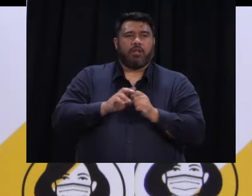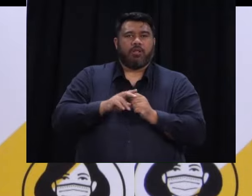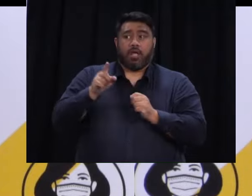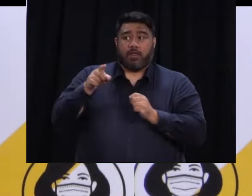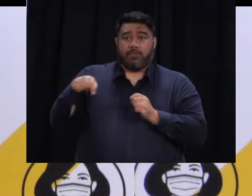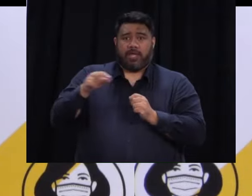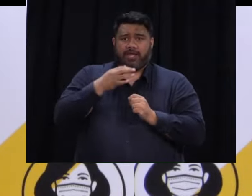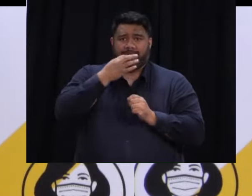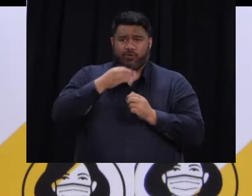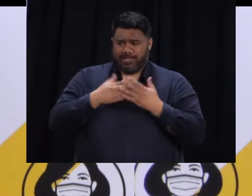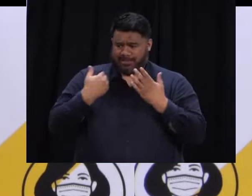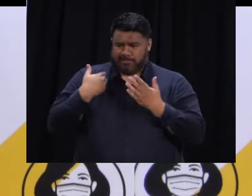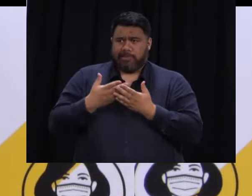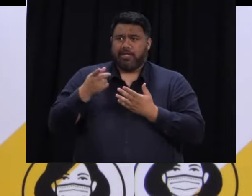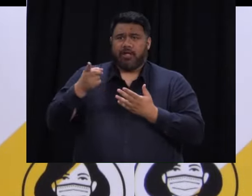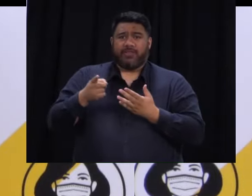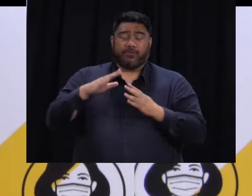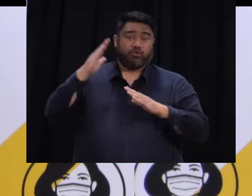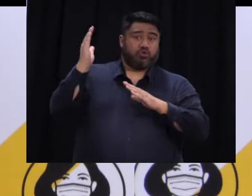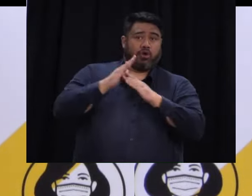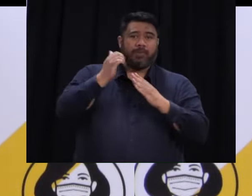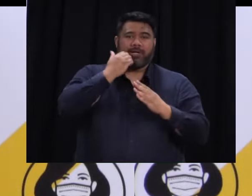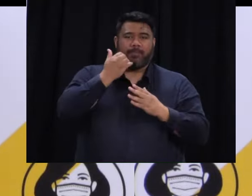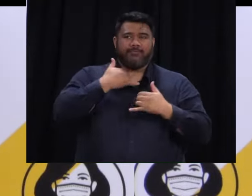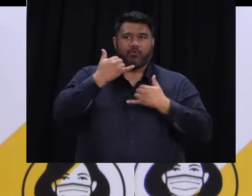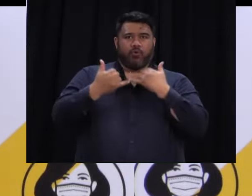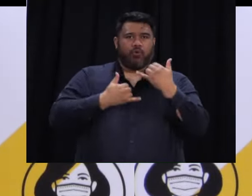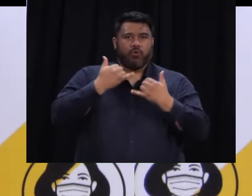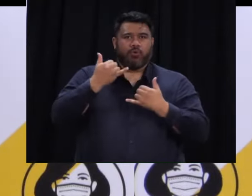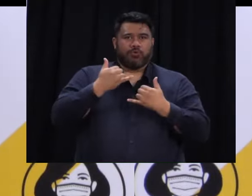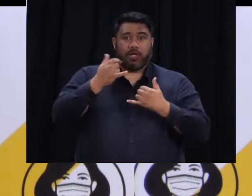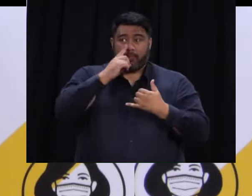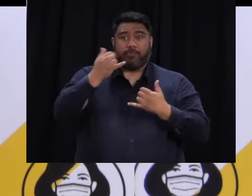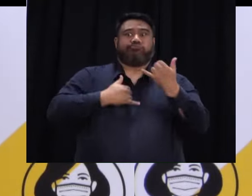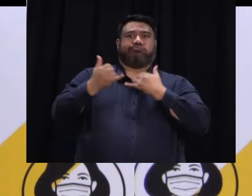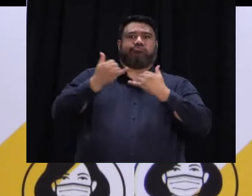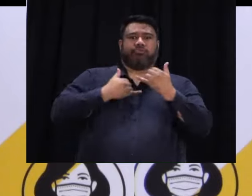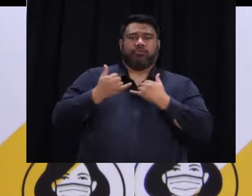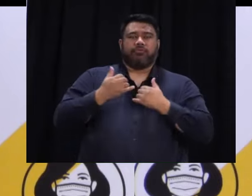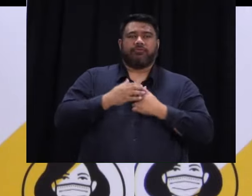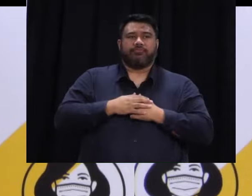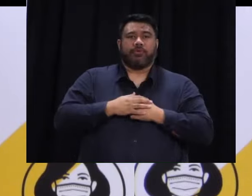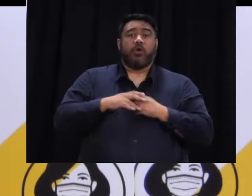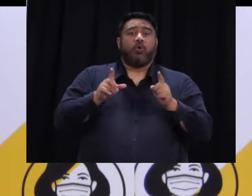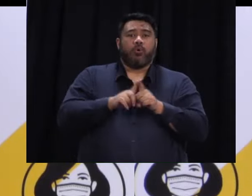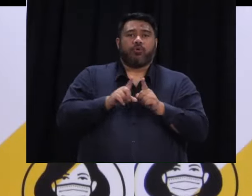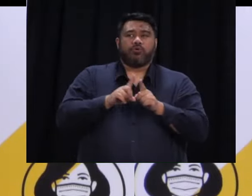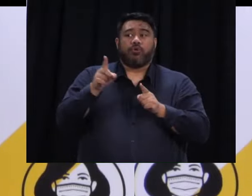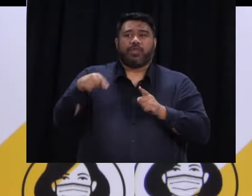say is that Healthline provides quite a bit of our surge capacity. They have had, in the last few days, the highest